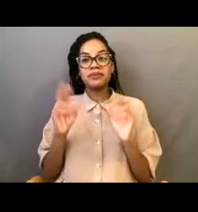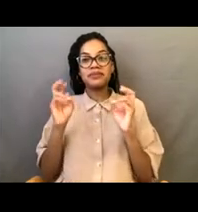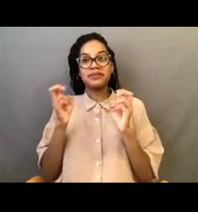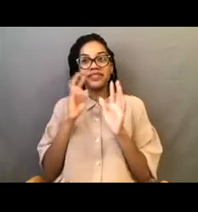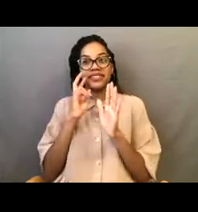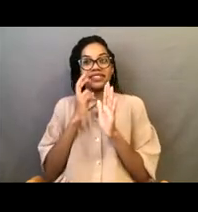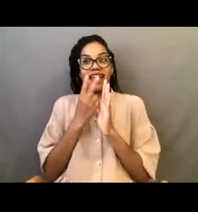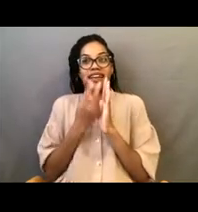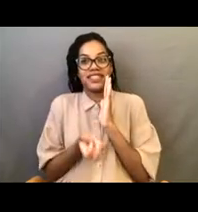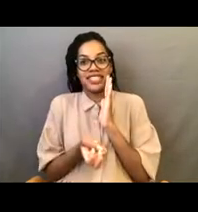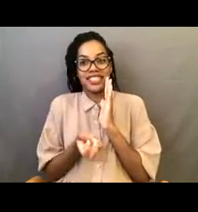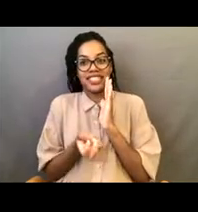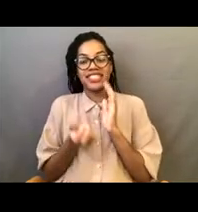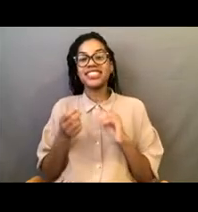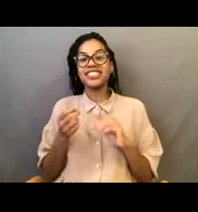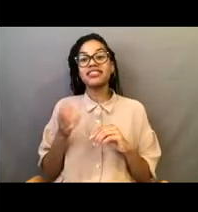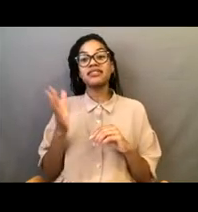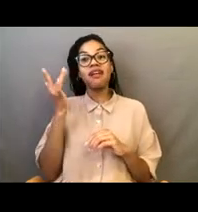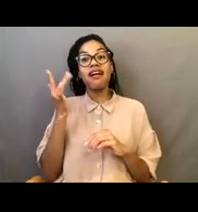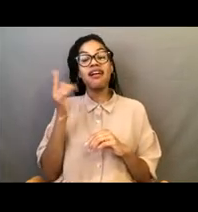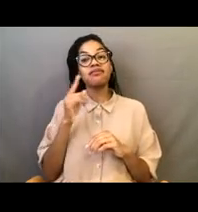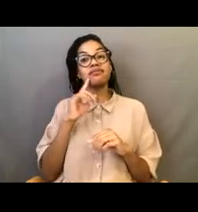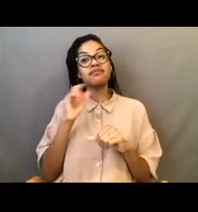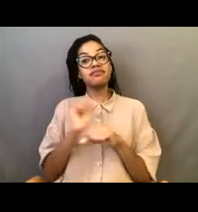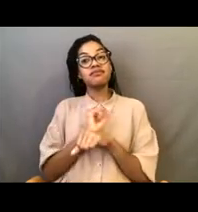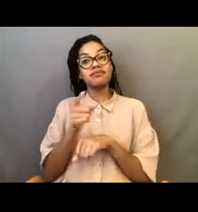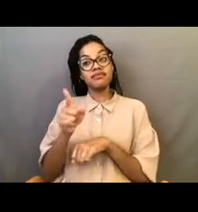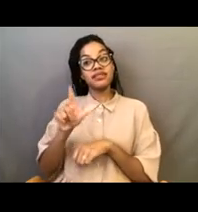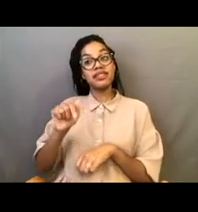because what I mean is that lake trout have to survive,